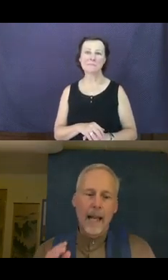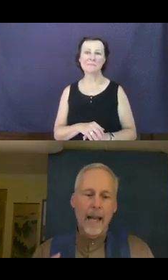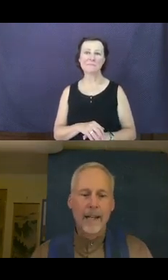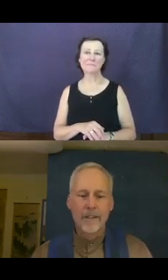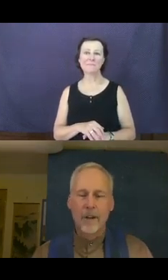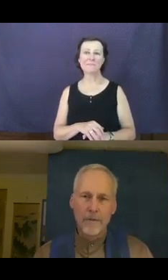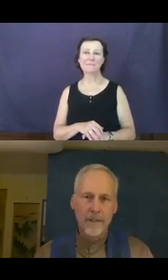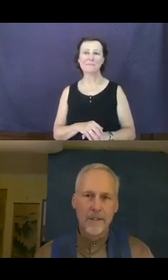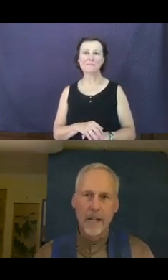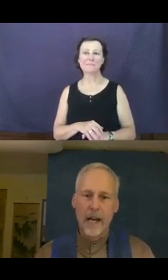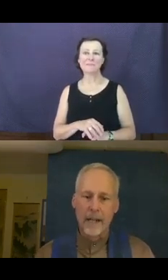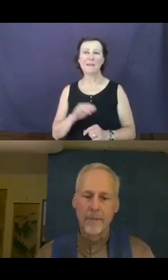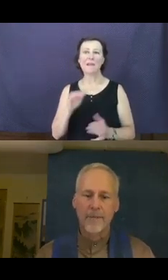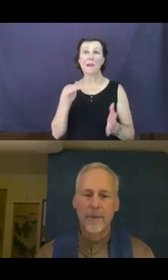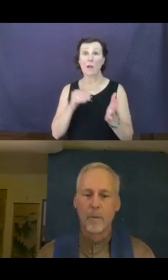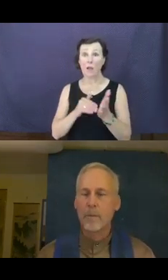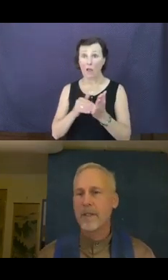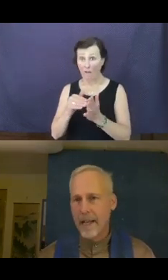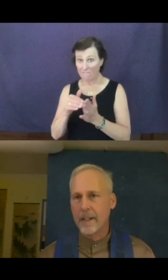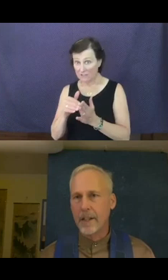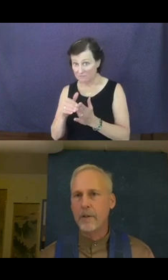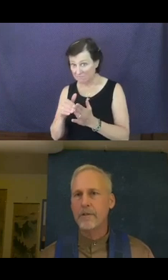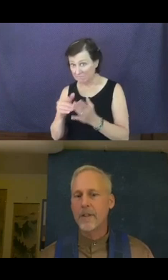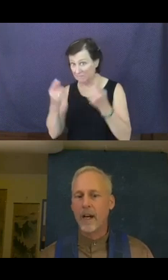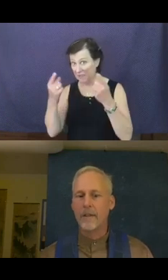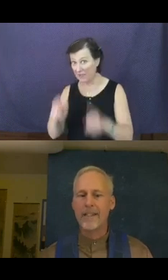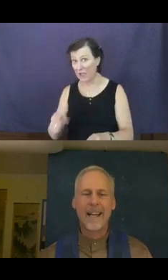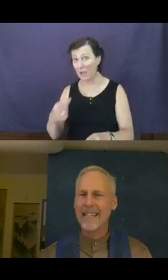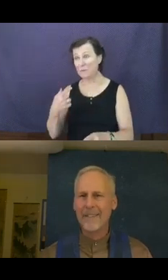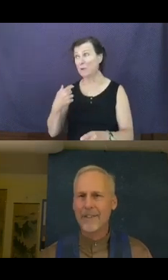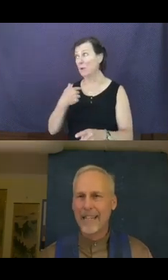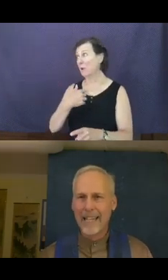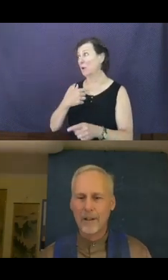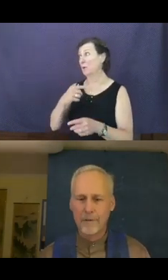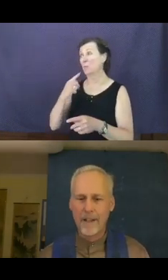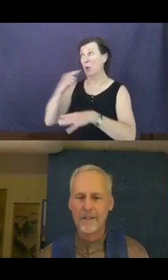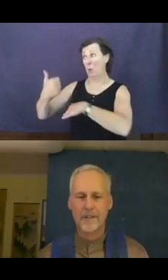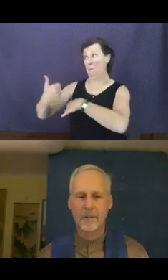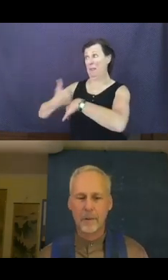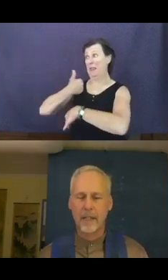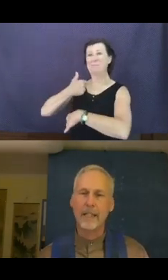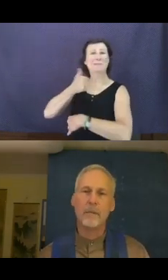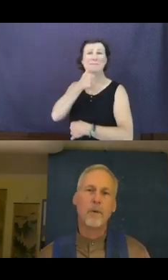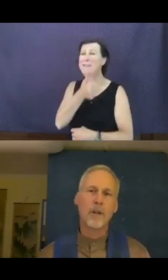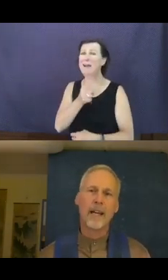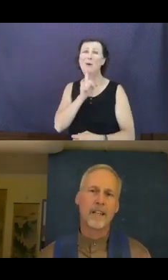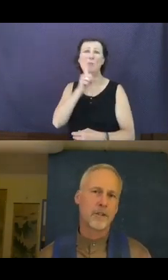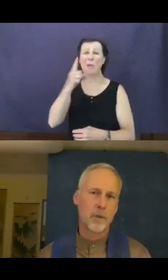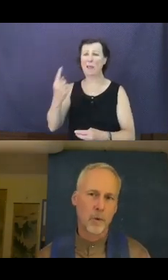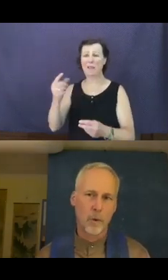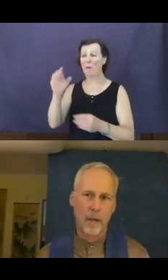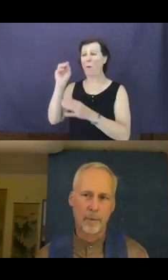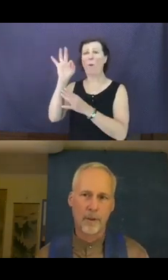And as often as not, what we stand accused of is not even an offense really. More like a screw-up.